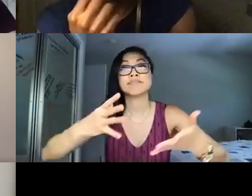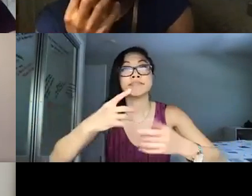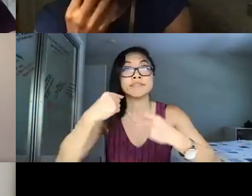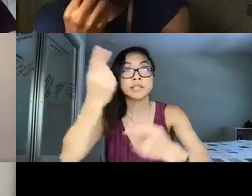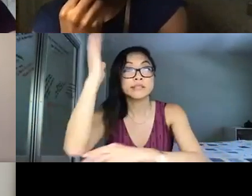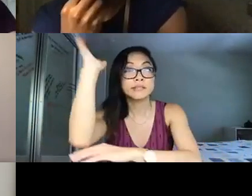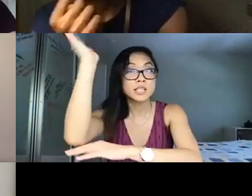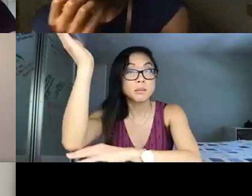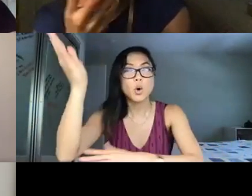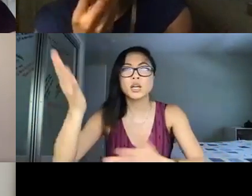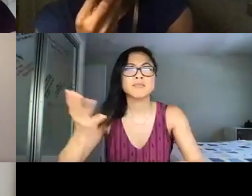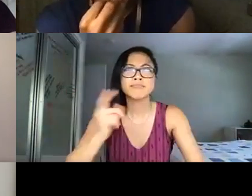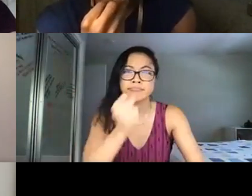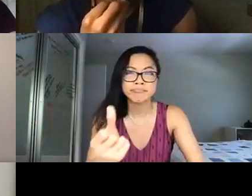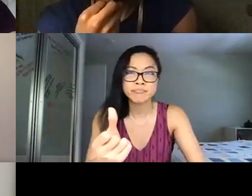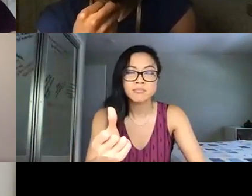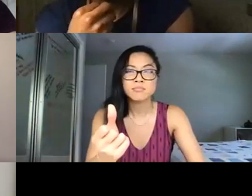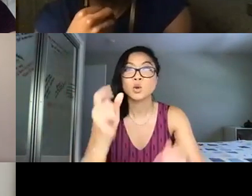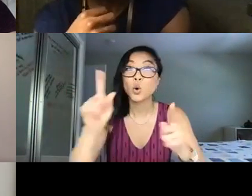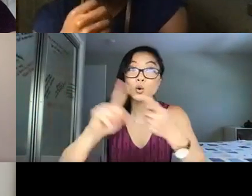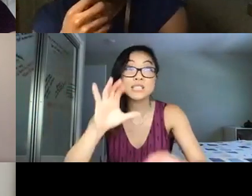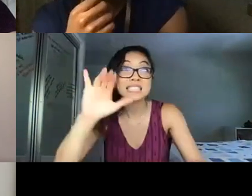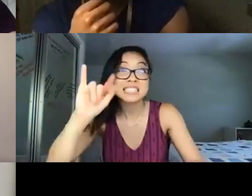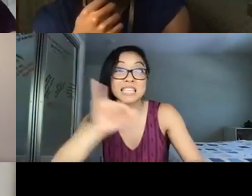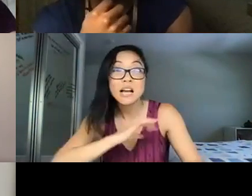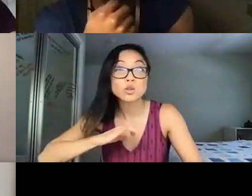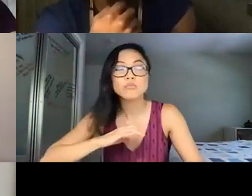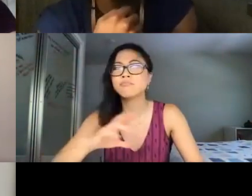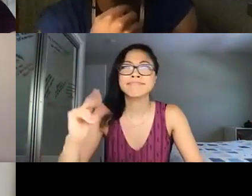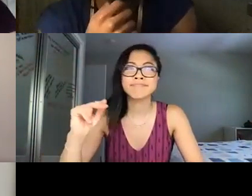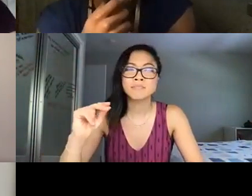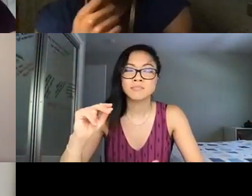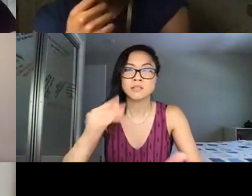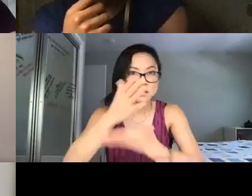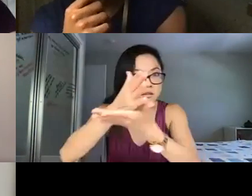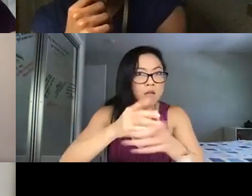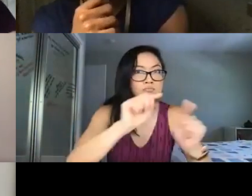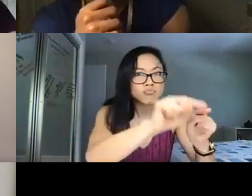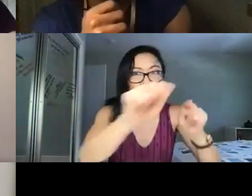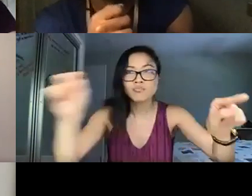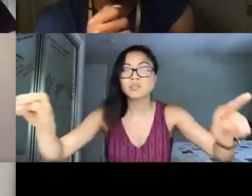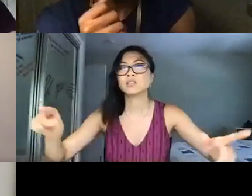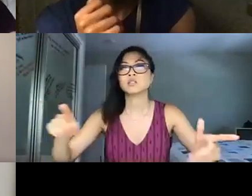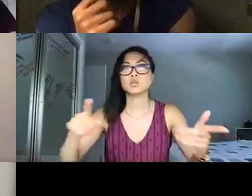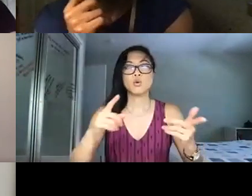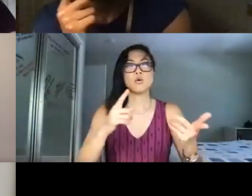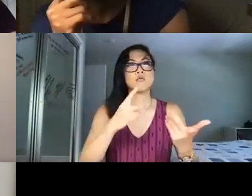what that role is, whatever we're trying to change, whatever we're trying to contribute to can be even more succinct and